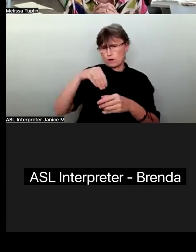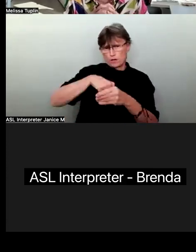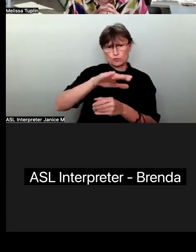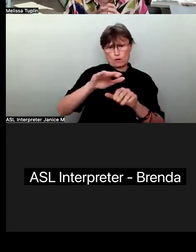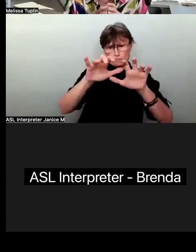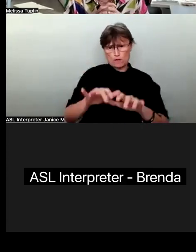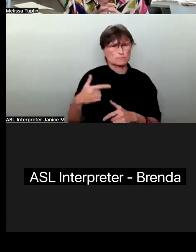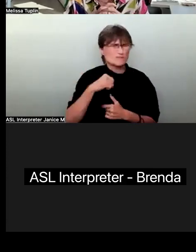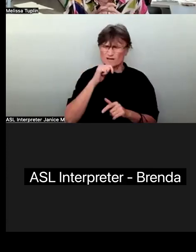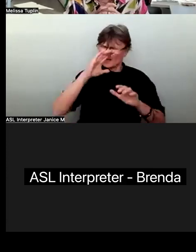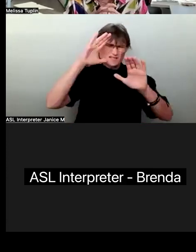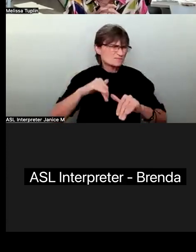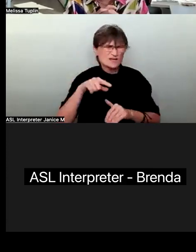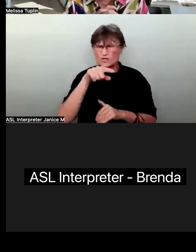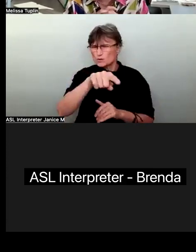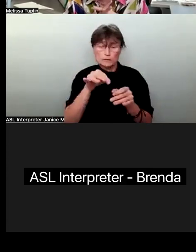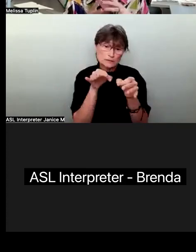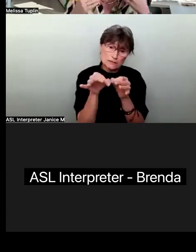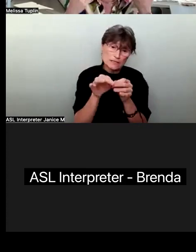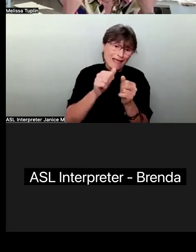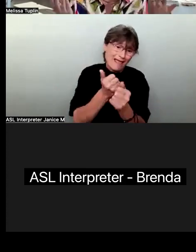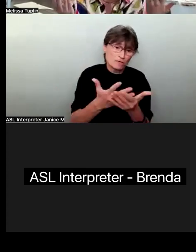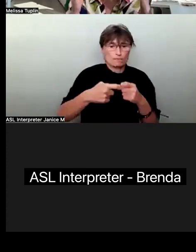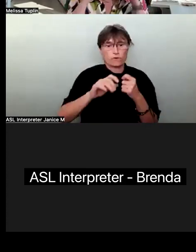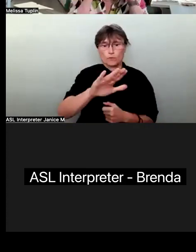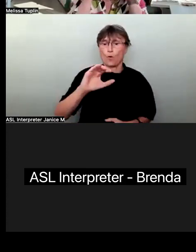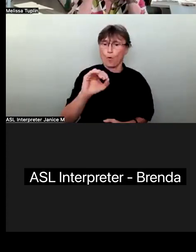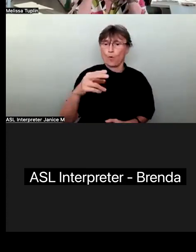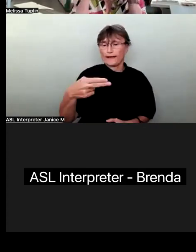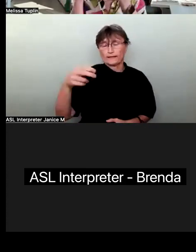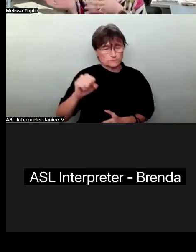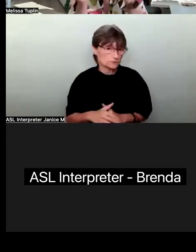aspect of your health and safety manual. If you have support material that you can